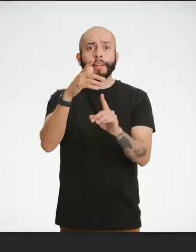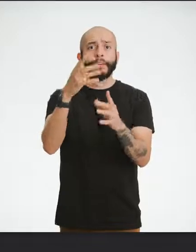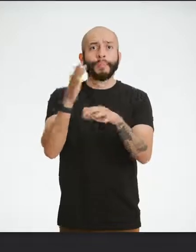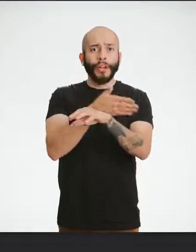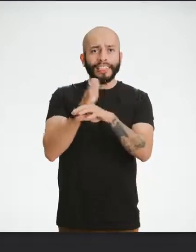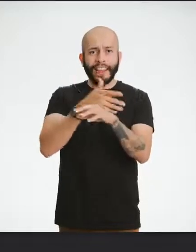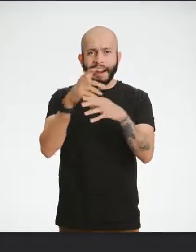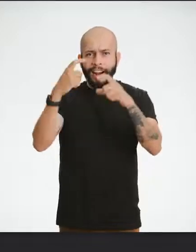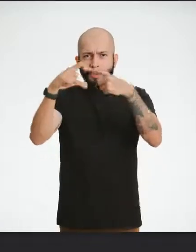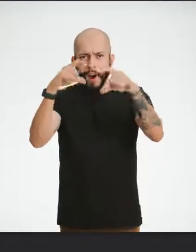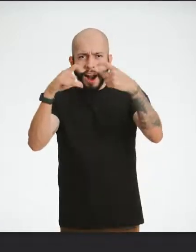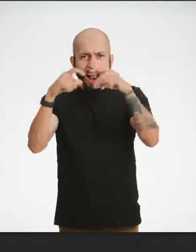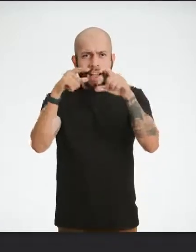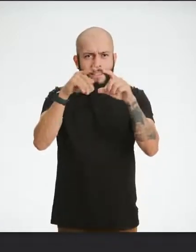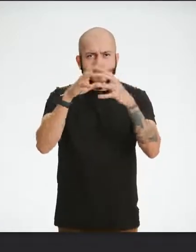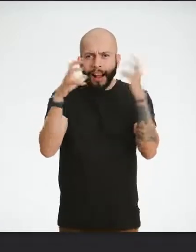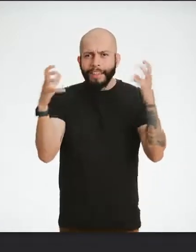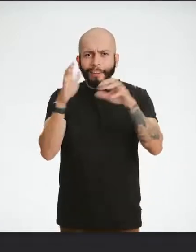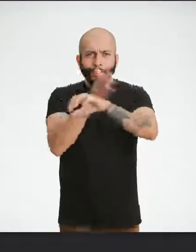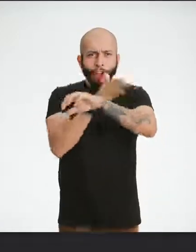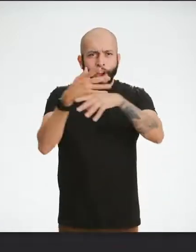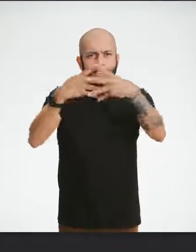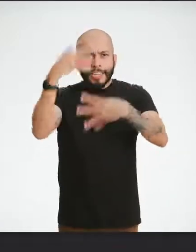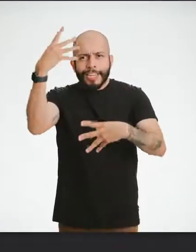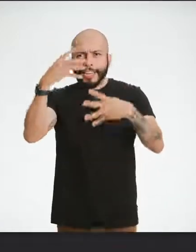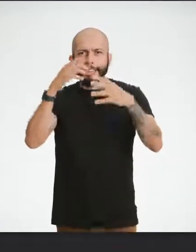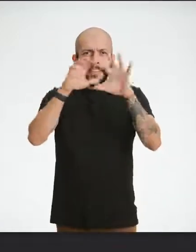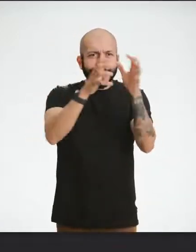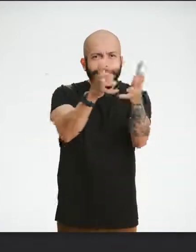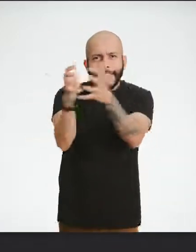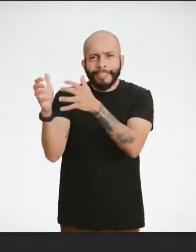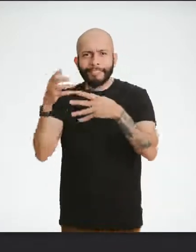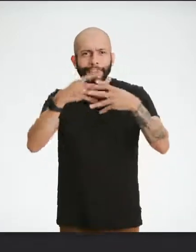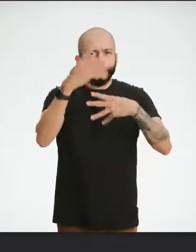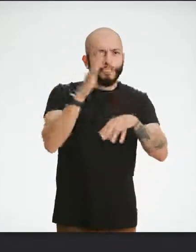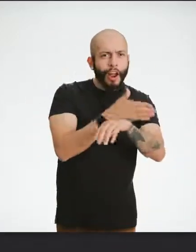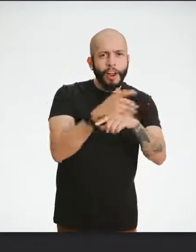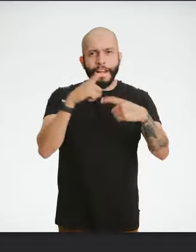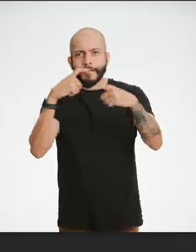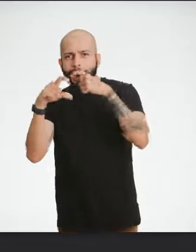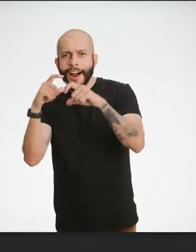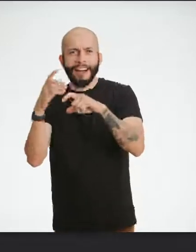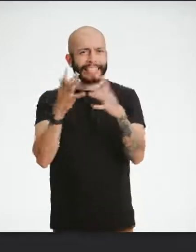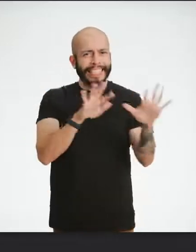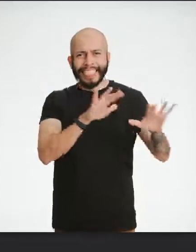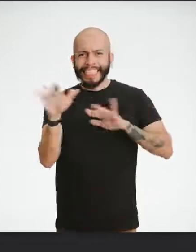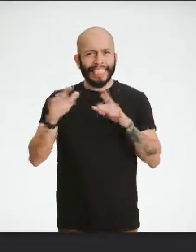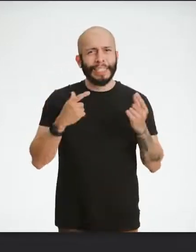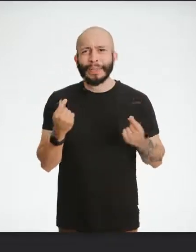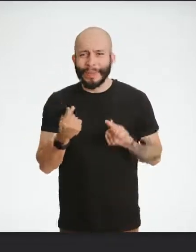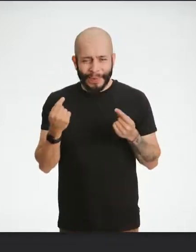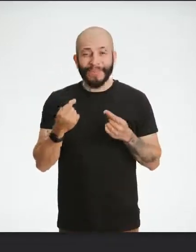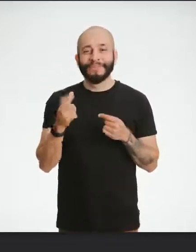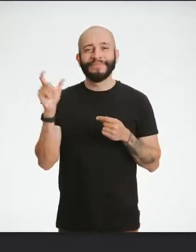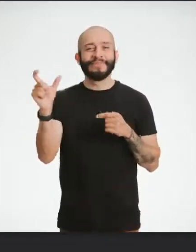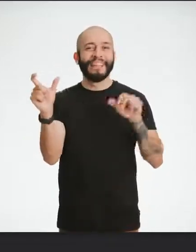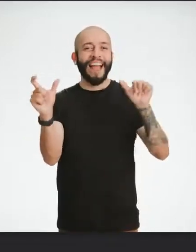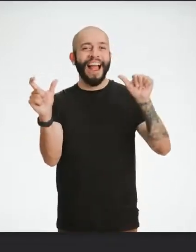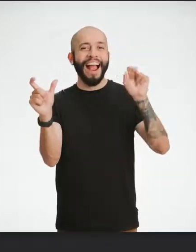of playlists, which might need to contain different types of collections of songs– sets of songs, or arrays of songs.